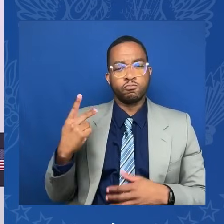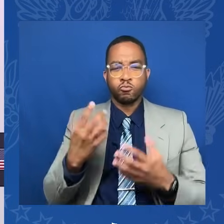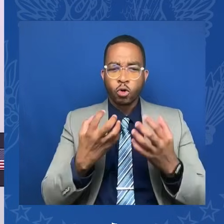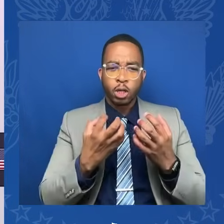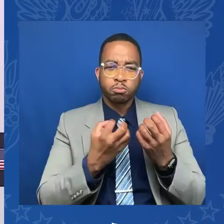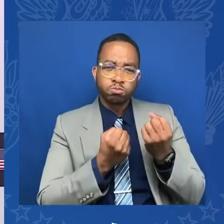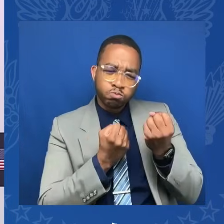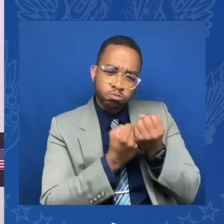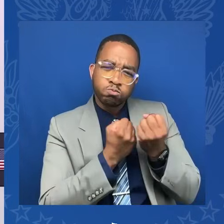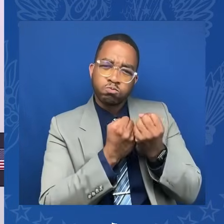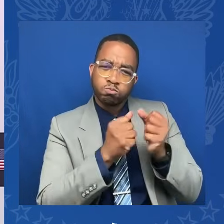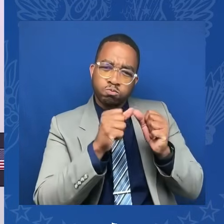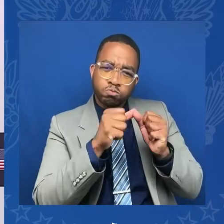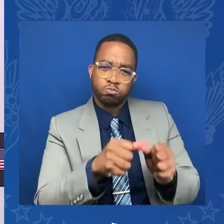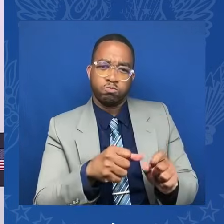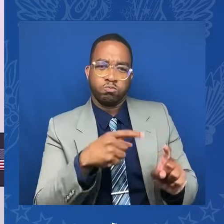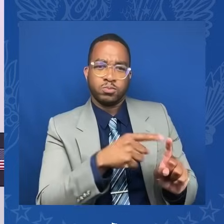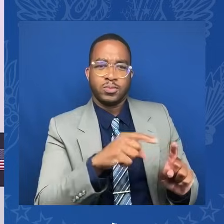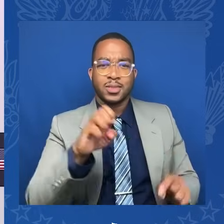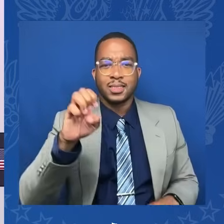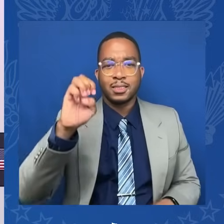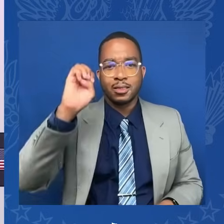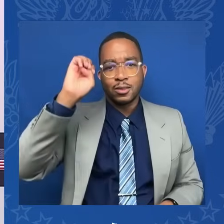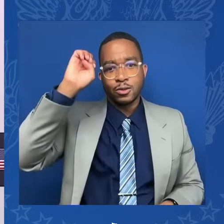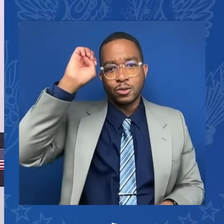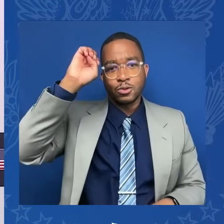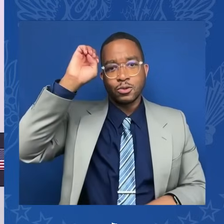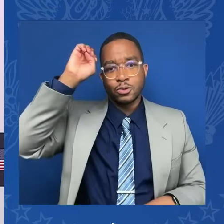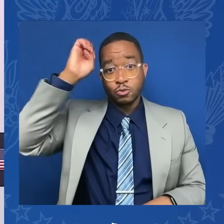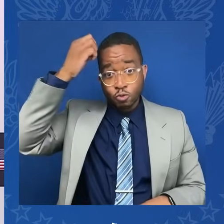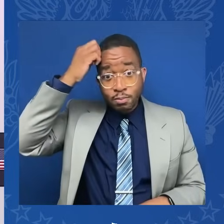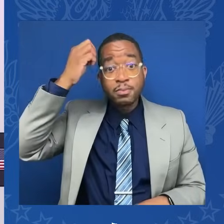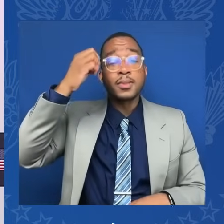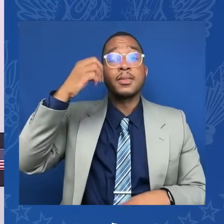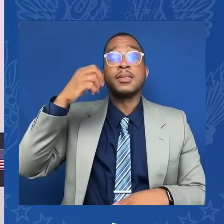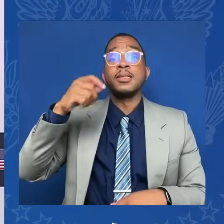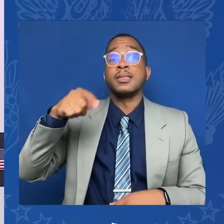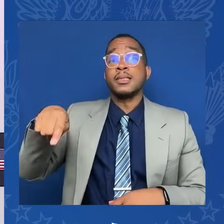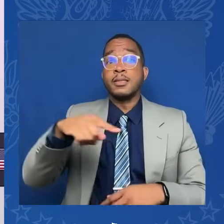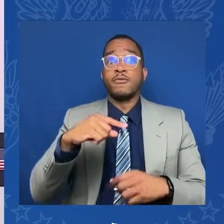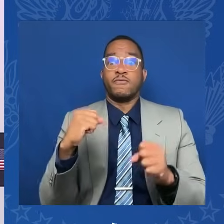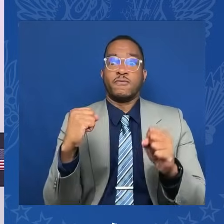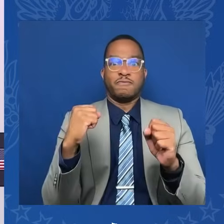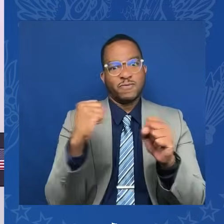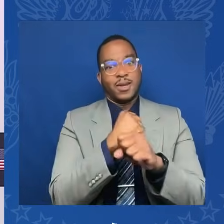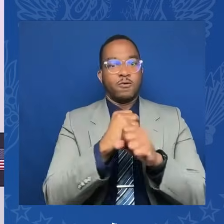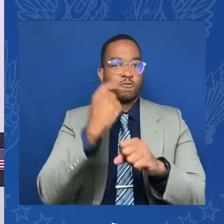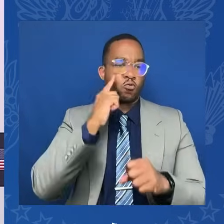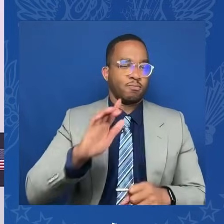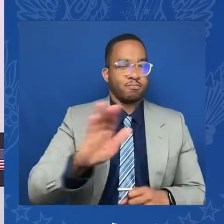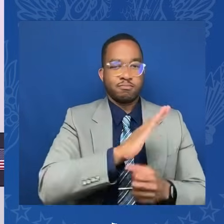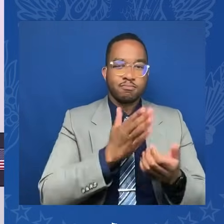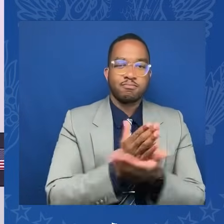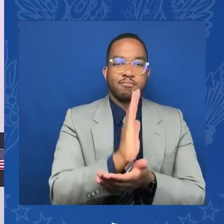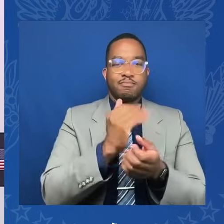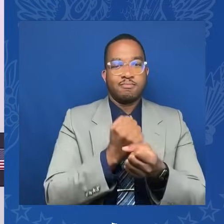which is fighting for its survival and its freedom, and we will continue to this as intensely and as long as is necessary. And I would like to thank you, sir,